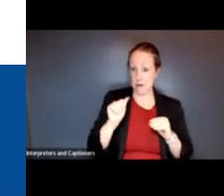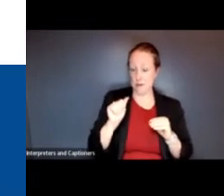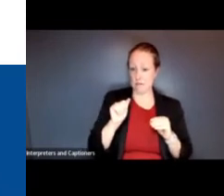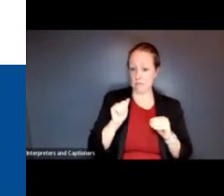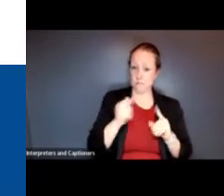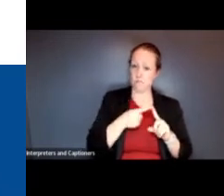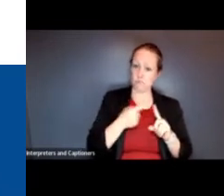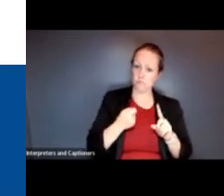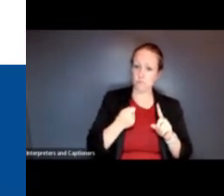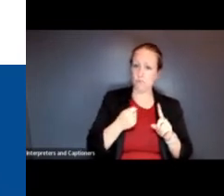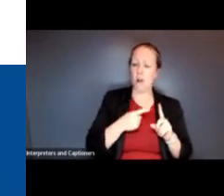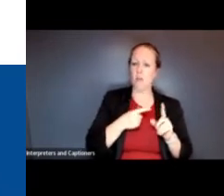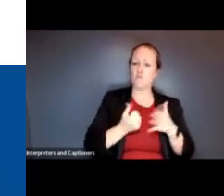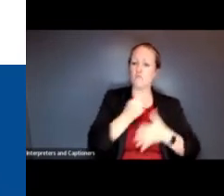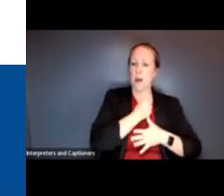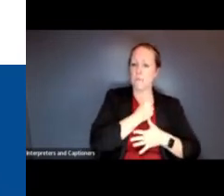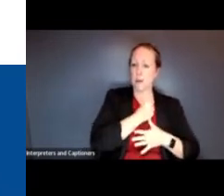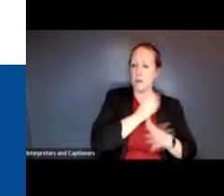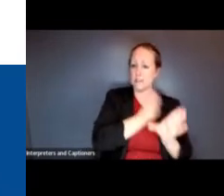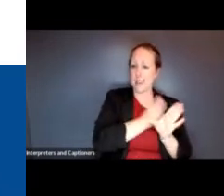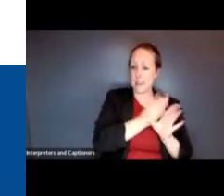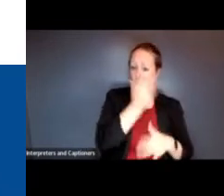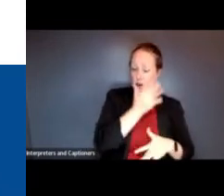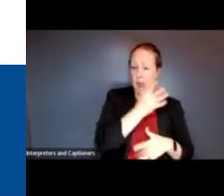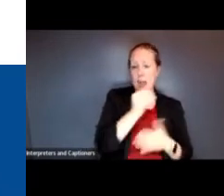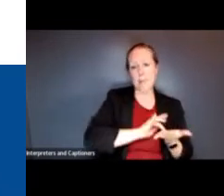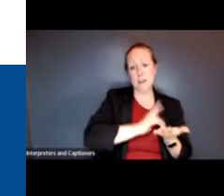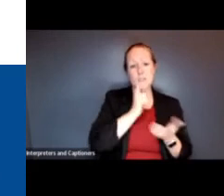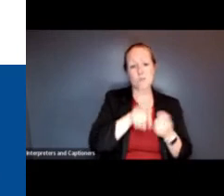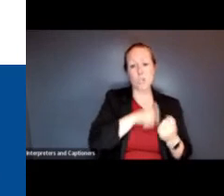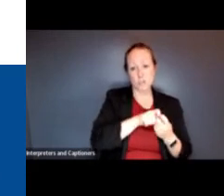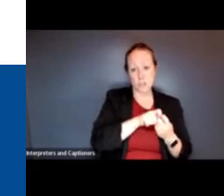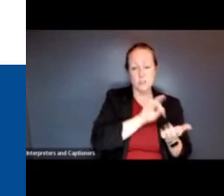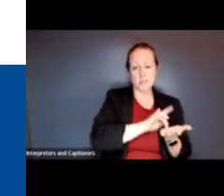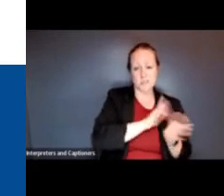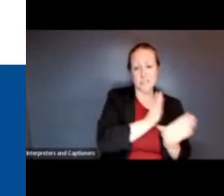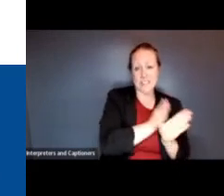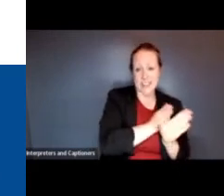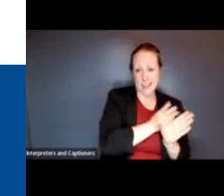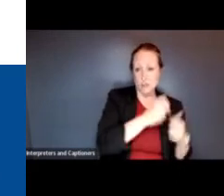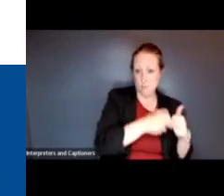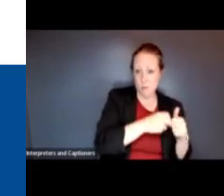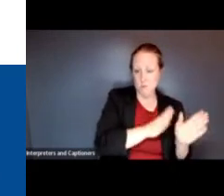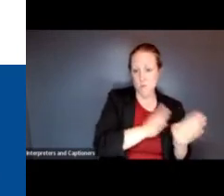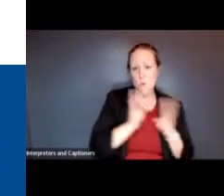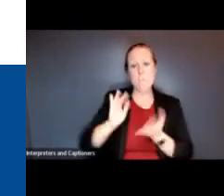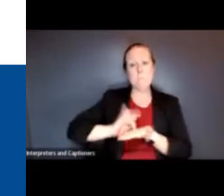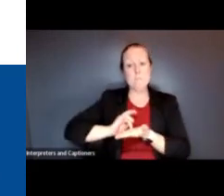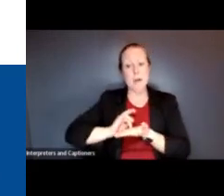psychiatric illness and medications that are used for certain psychiatric problems, or medications that have data for use in TBI. There are no